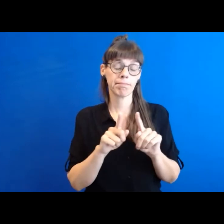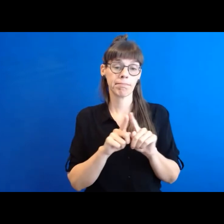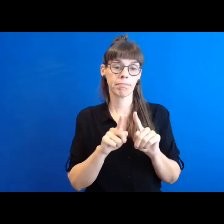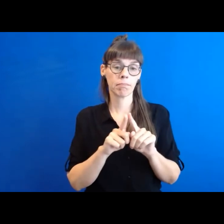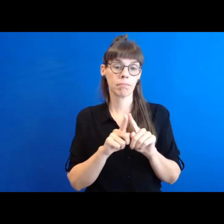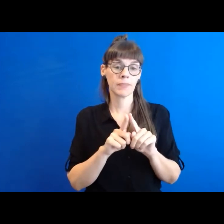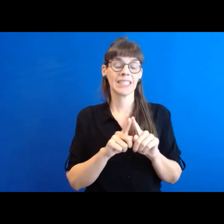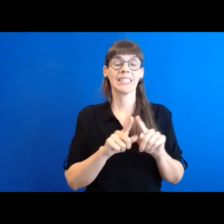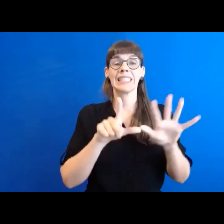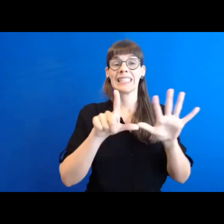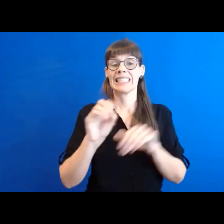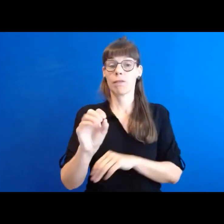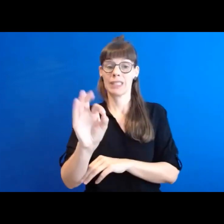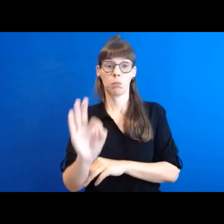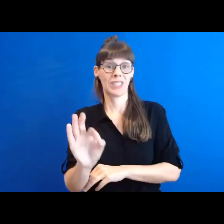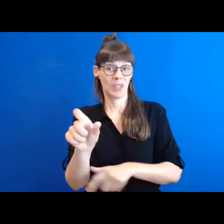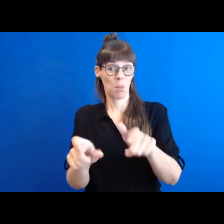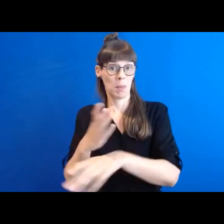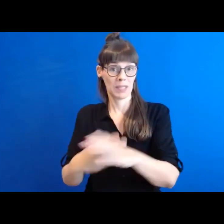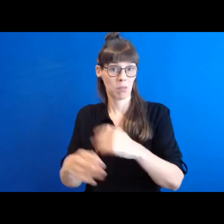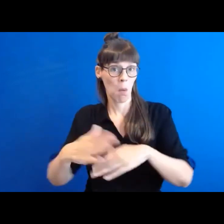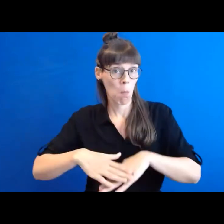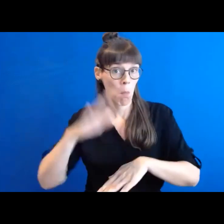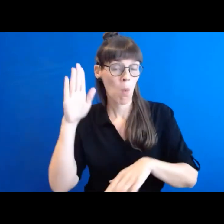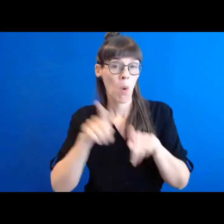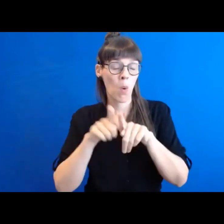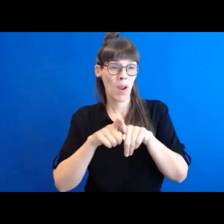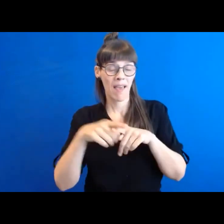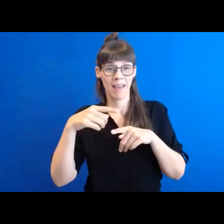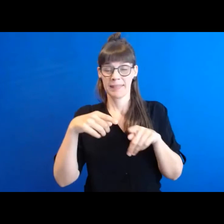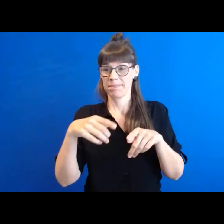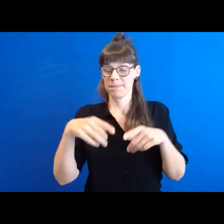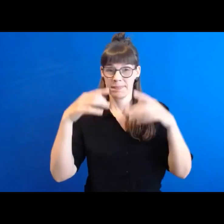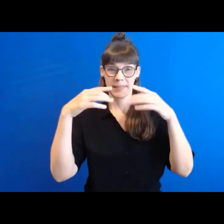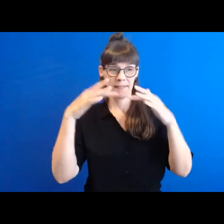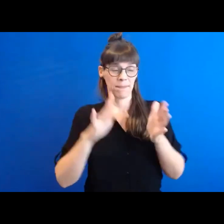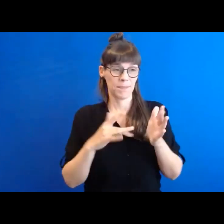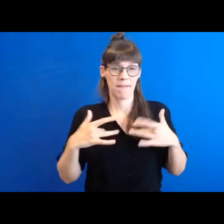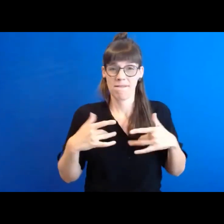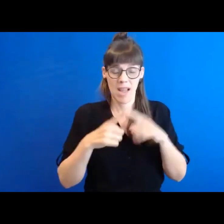in Myanmar that up to 70% of persons with disabilities